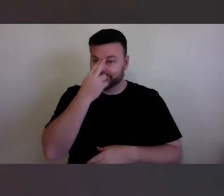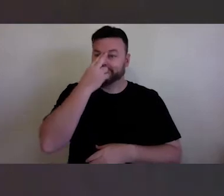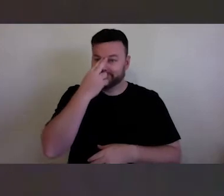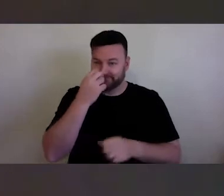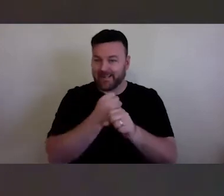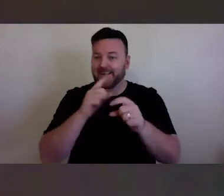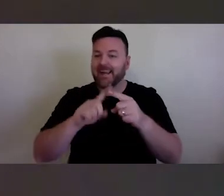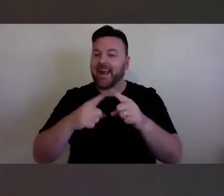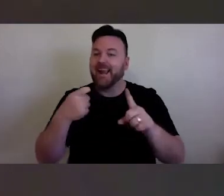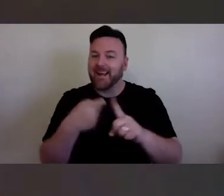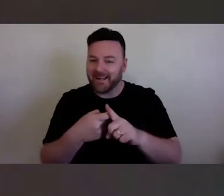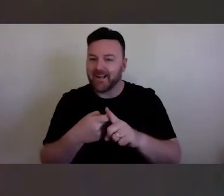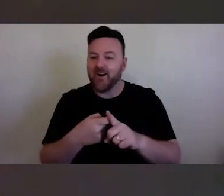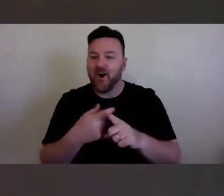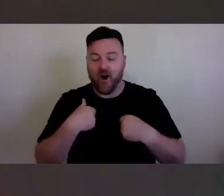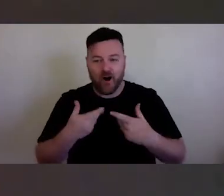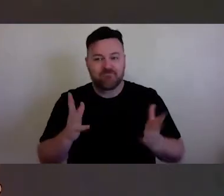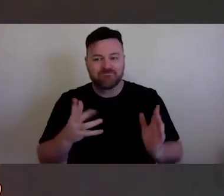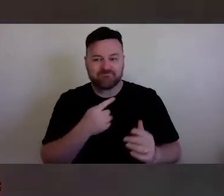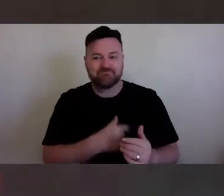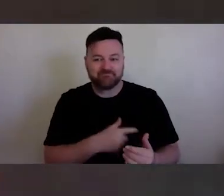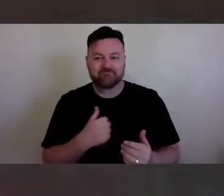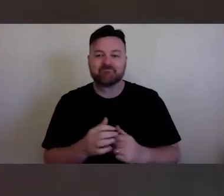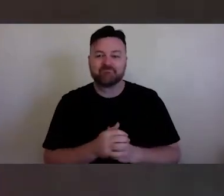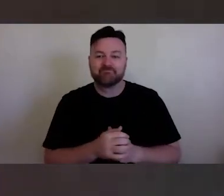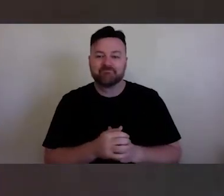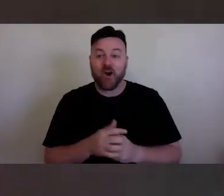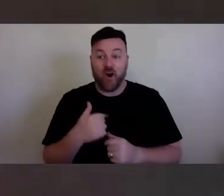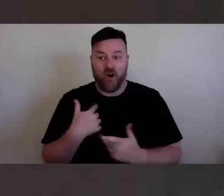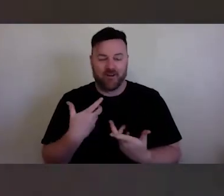techie and today's session is a little bit my guilty pleasure and I